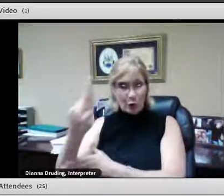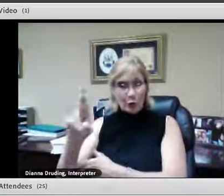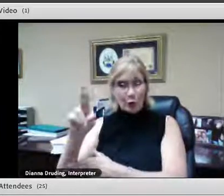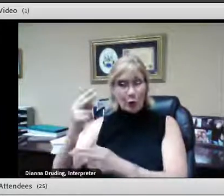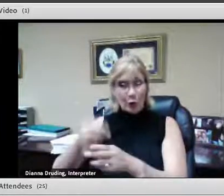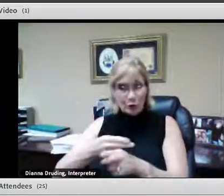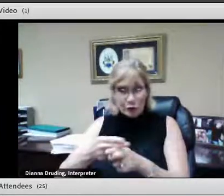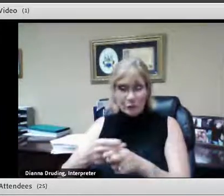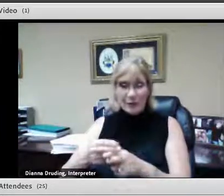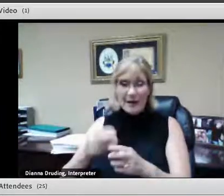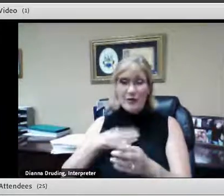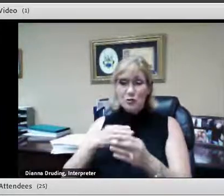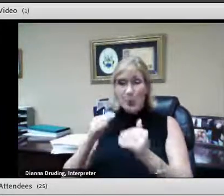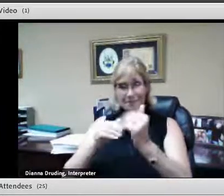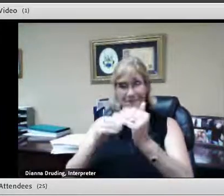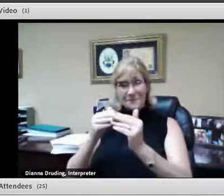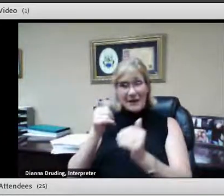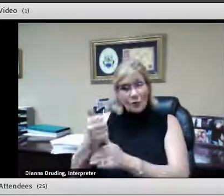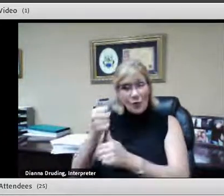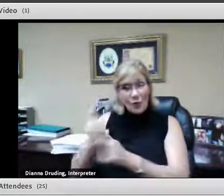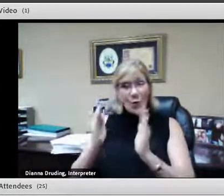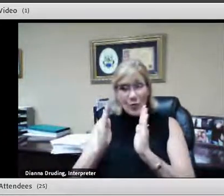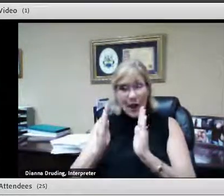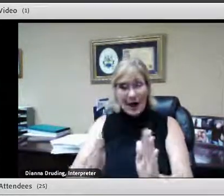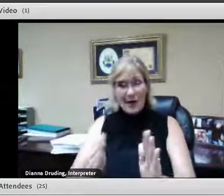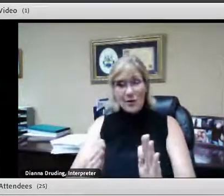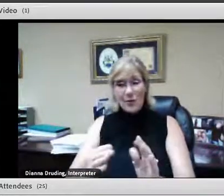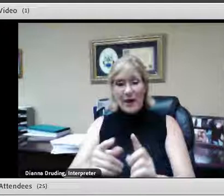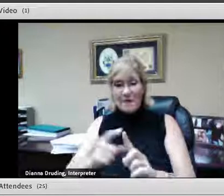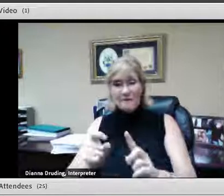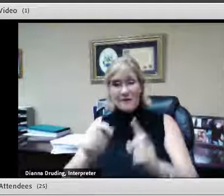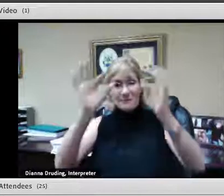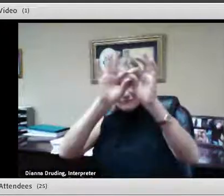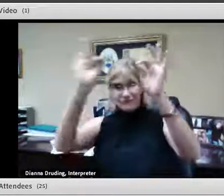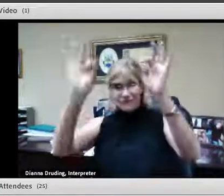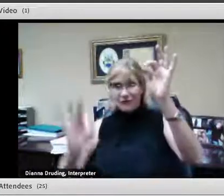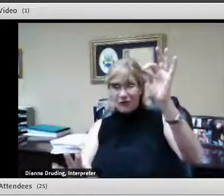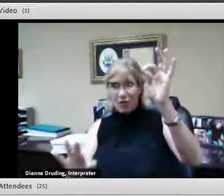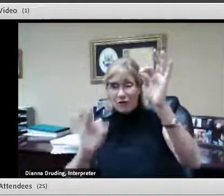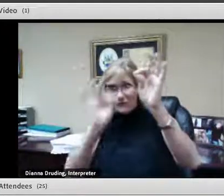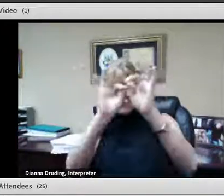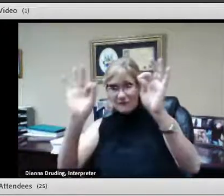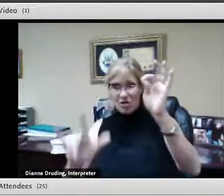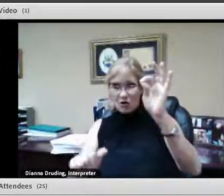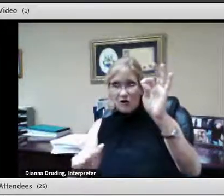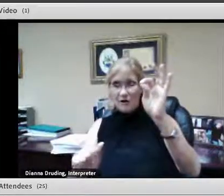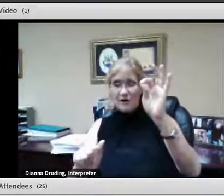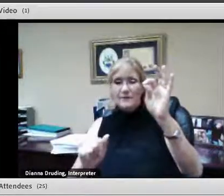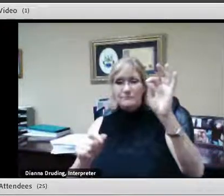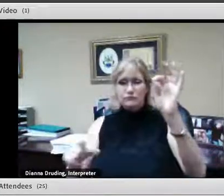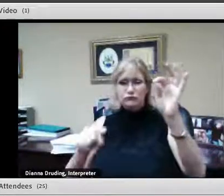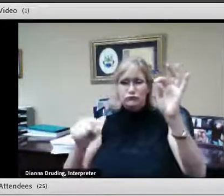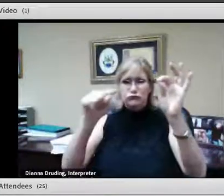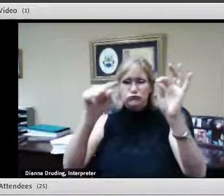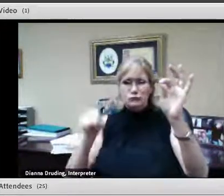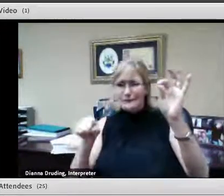from St. Augustine to Key West in Minecraft. And we stop at all the stops that Flagler stopped at, Miami and Palm Beach,